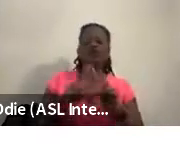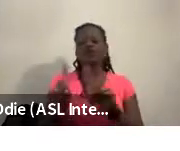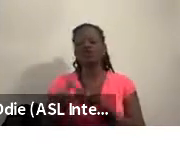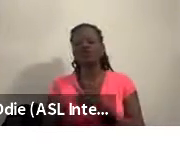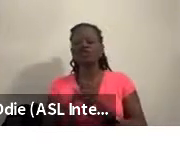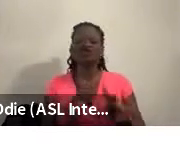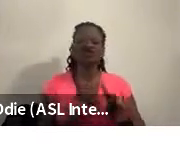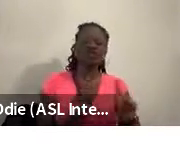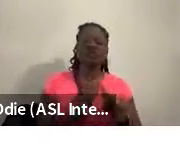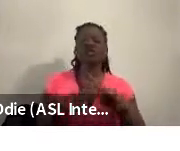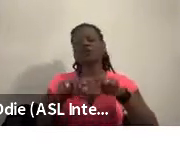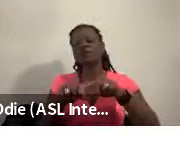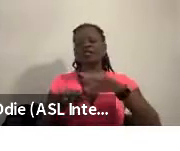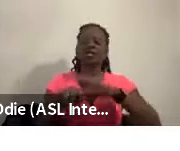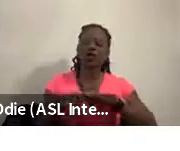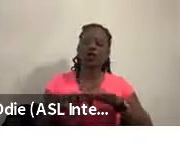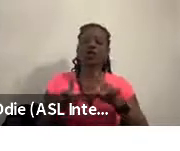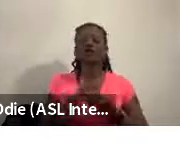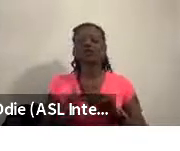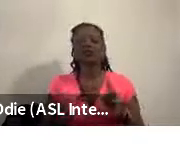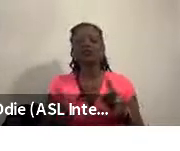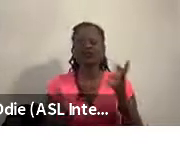hundred percent, every single staff member was vaccinated.